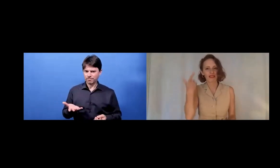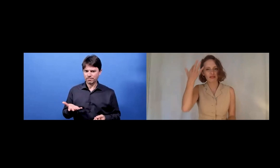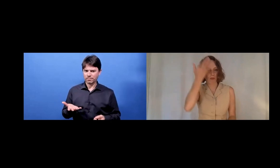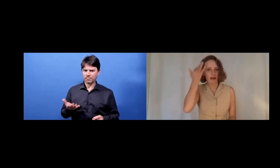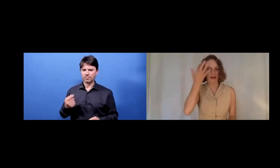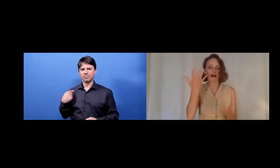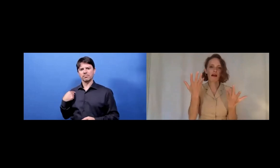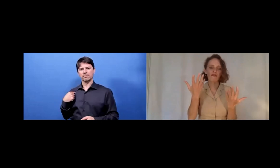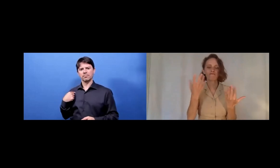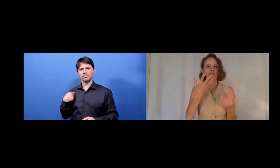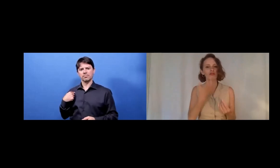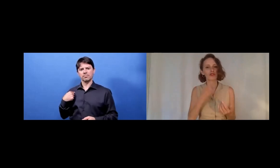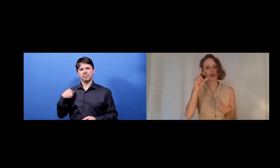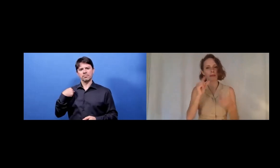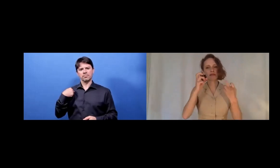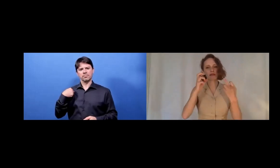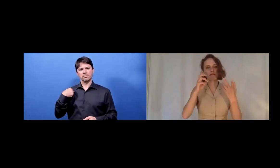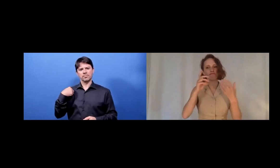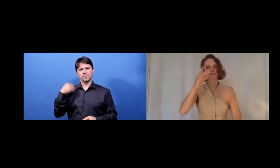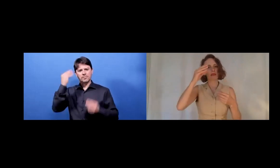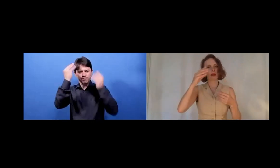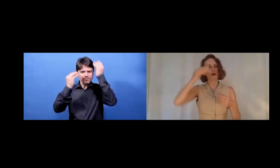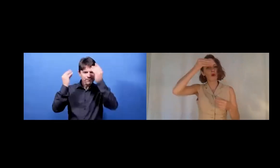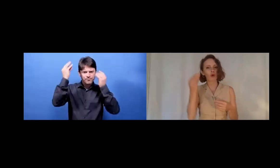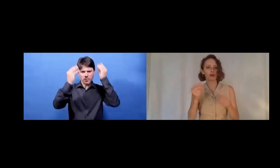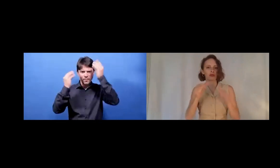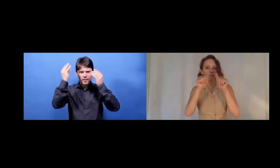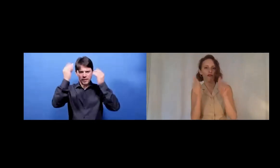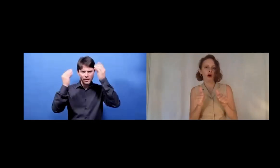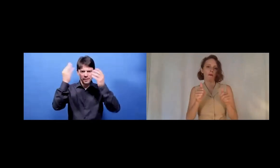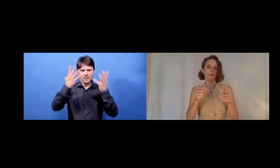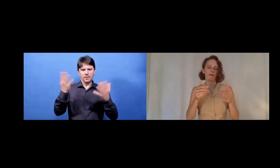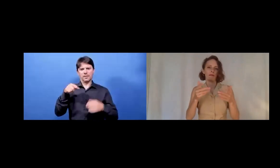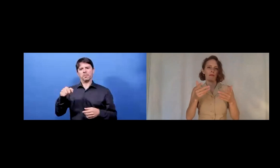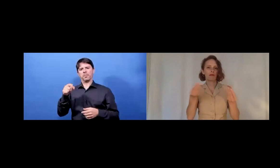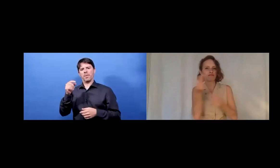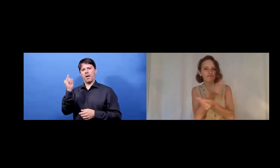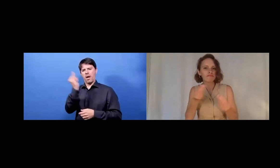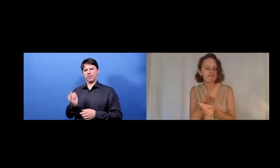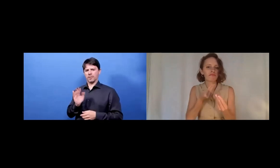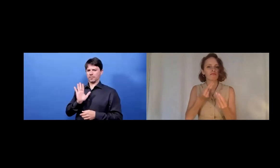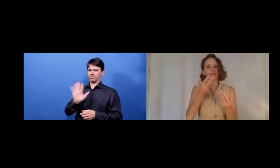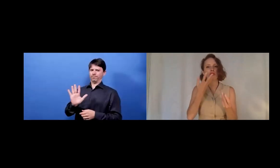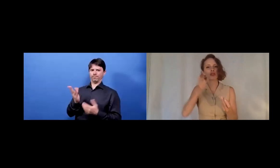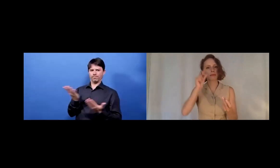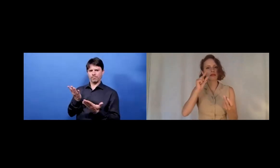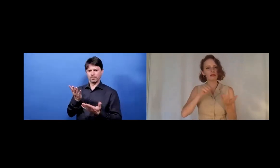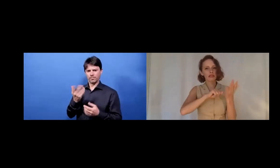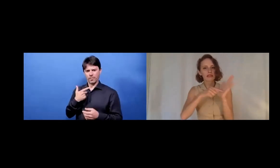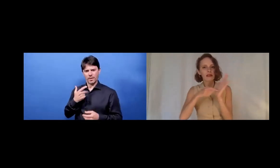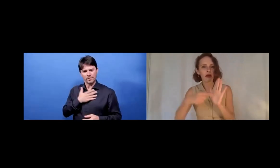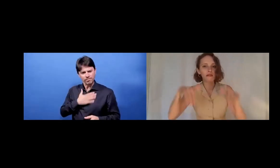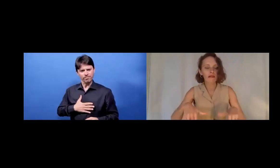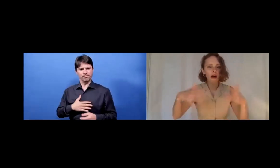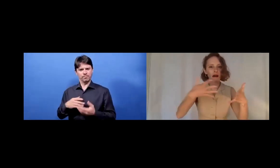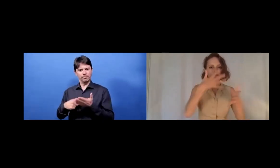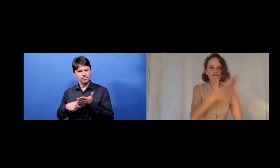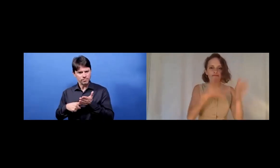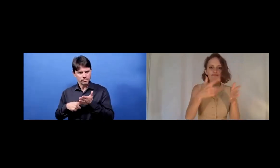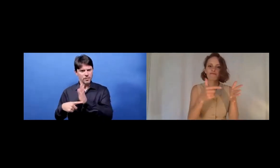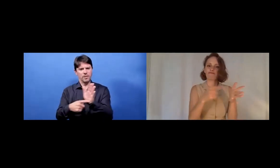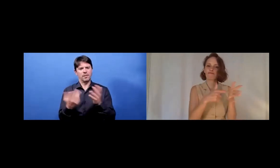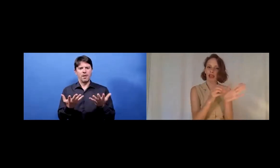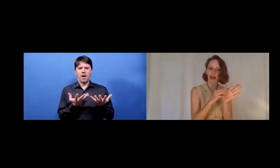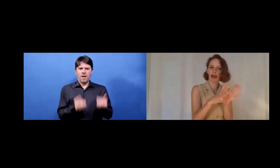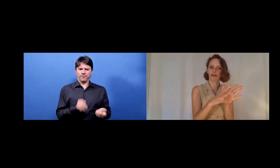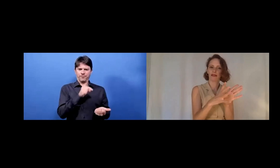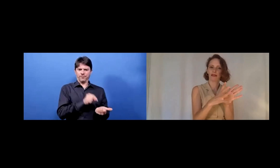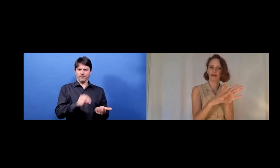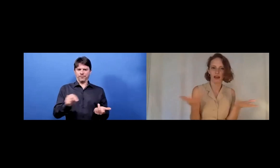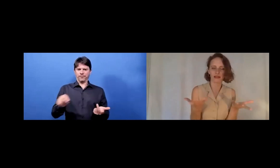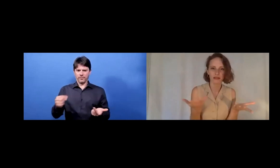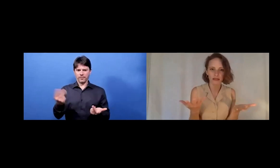Because if you think about it, the artistic forms that we will be displaying tonight, performed in sign language,